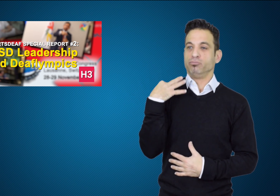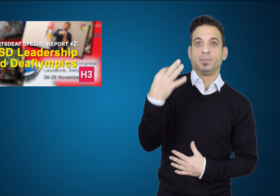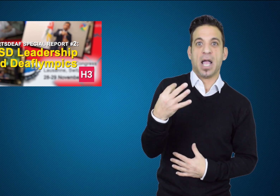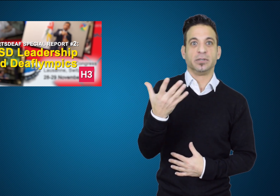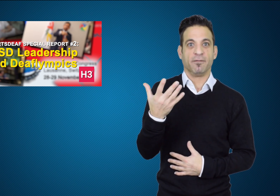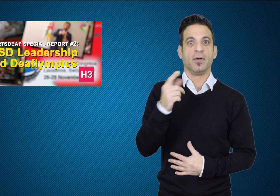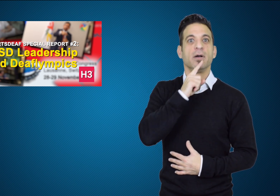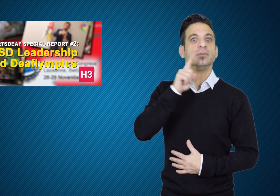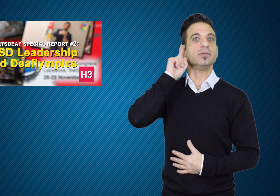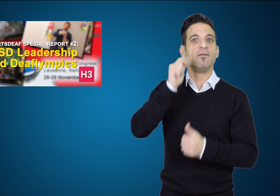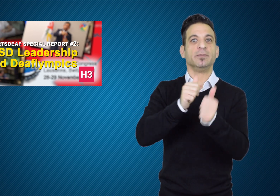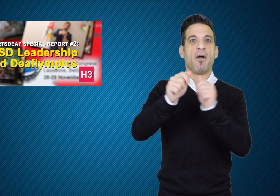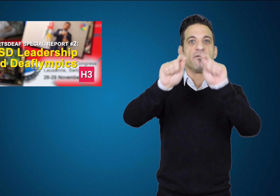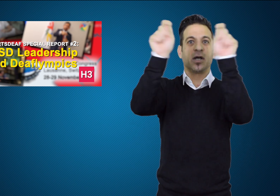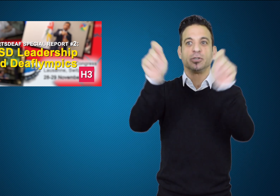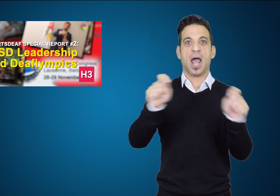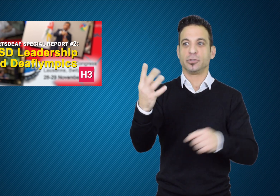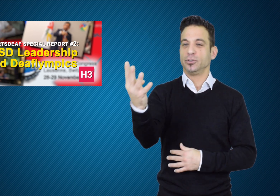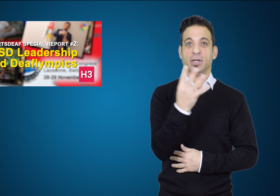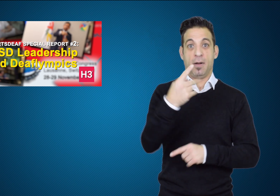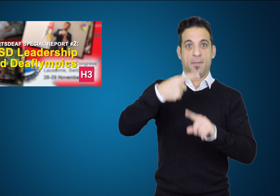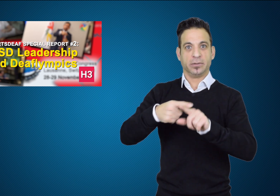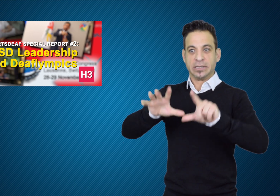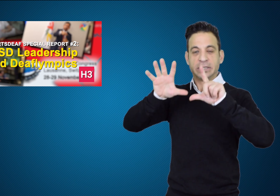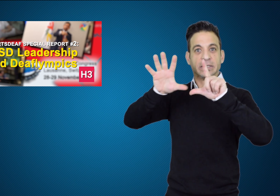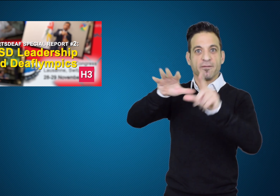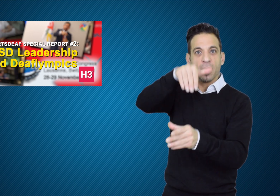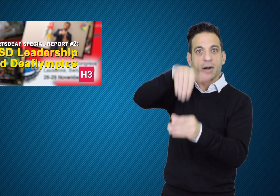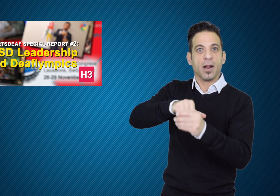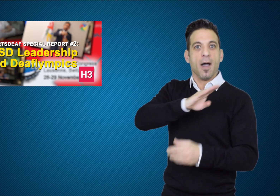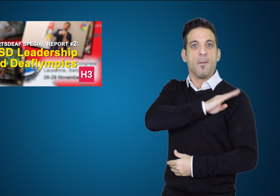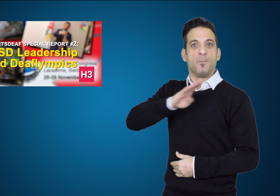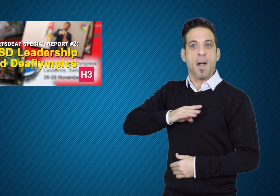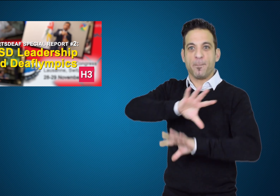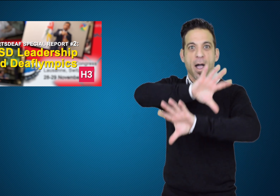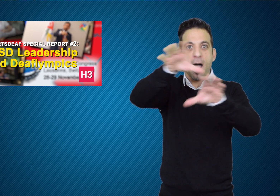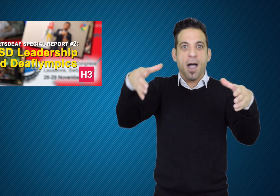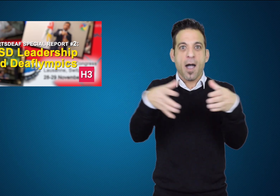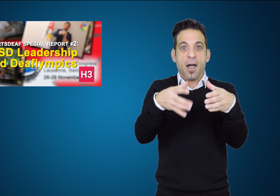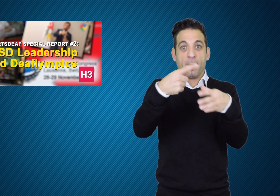Deaf Sports Federations along with 7 executive board members and